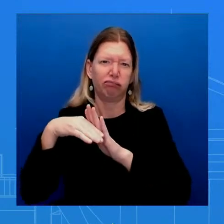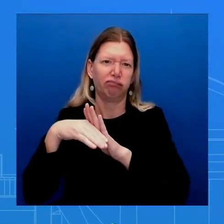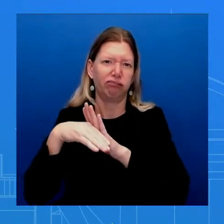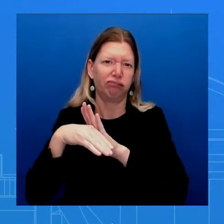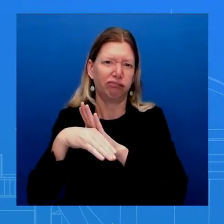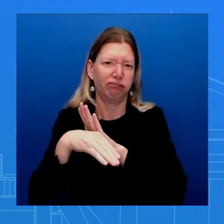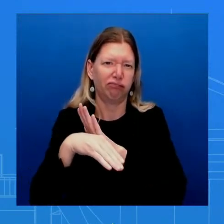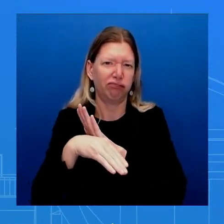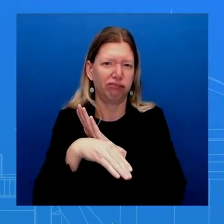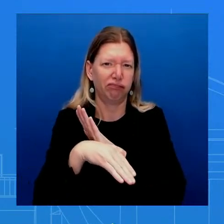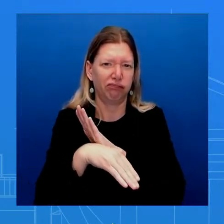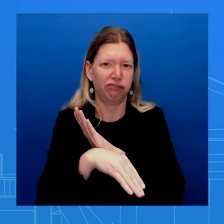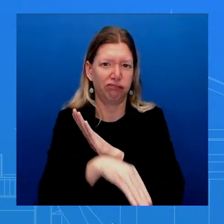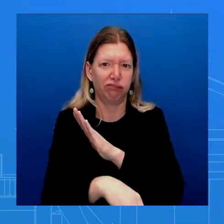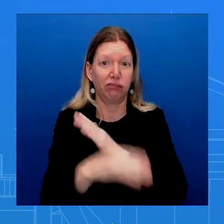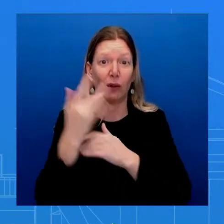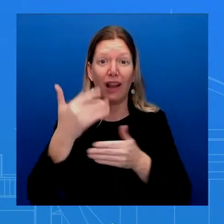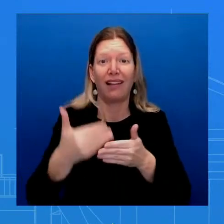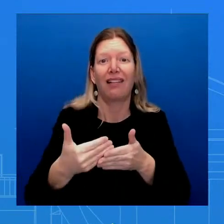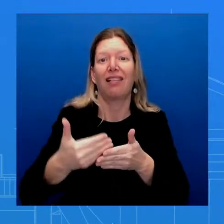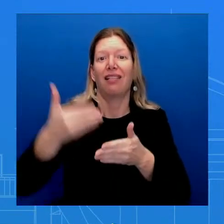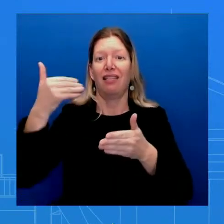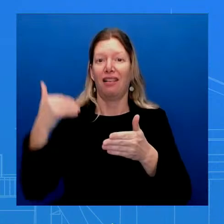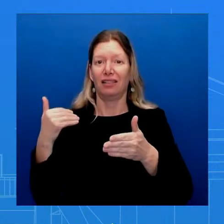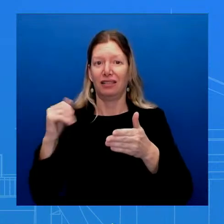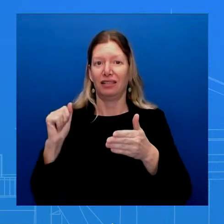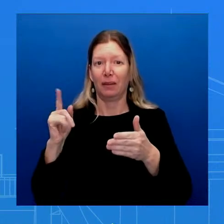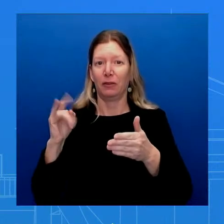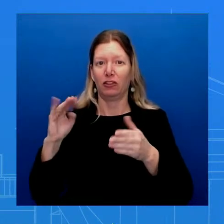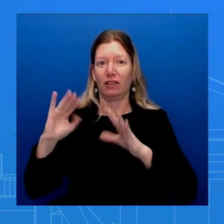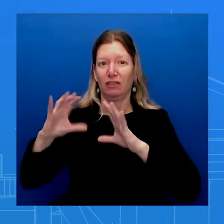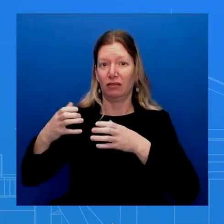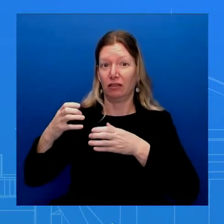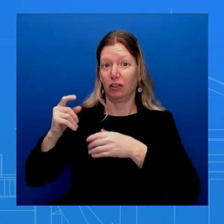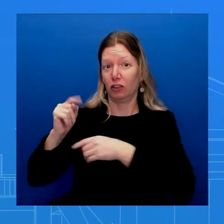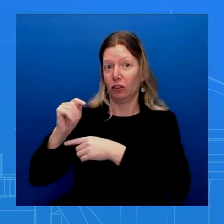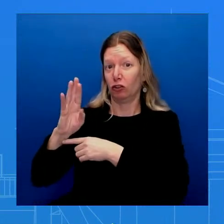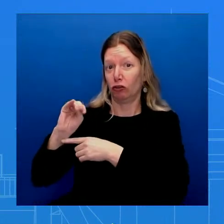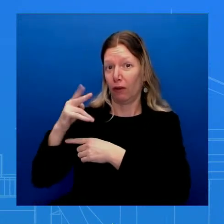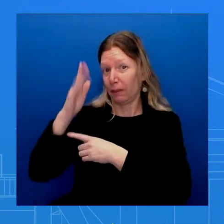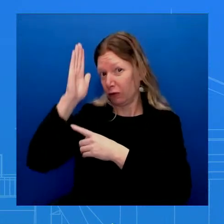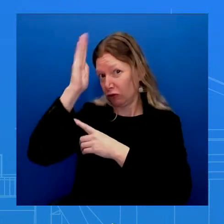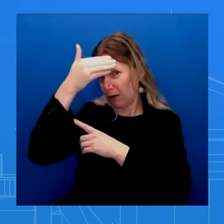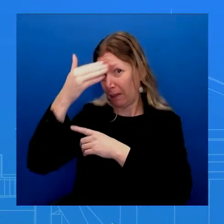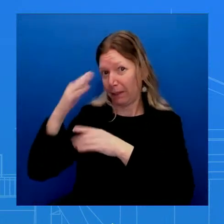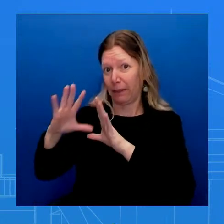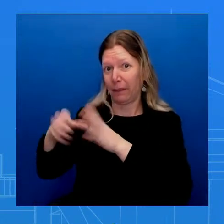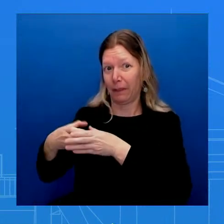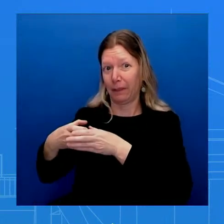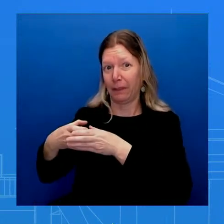because of the Trump administration, because of how they dealt with -- dealt with COVID and the pandemic,